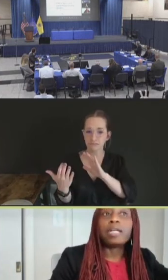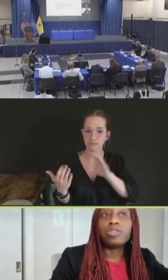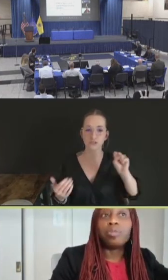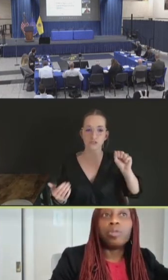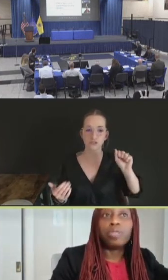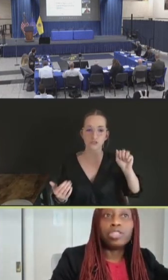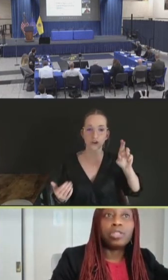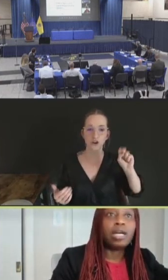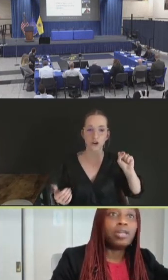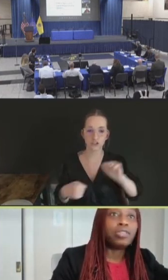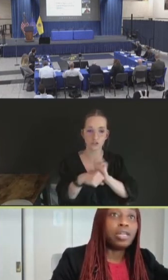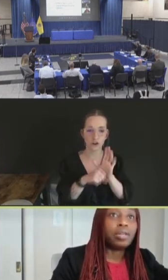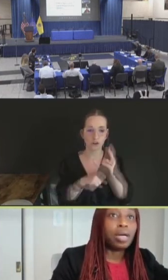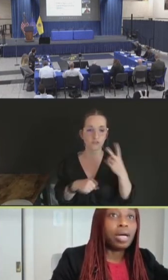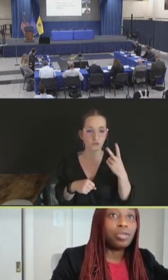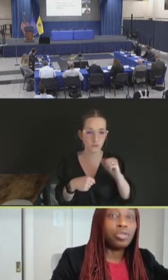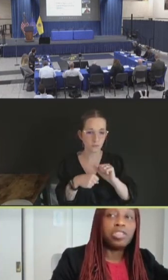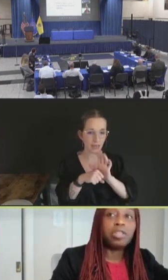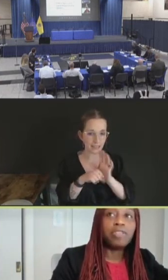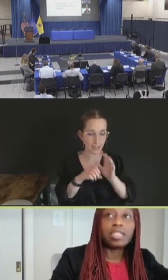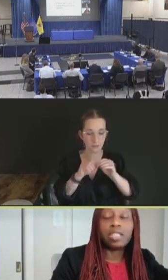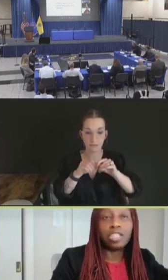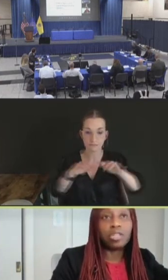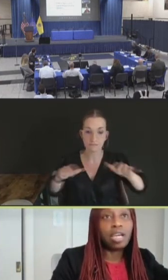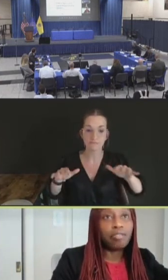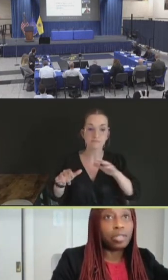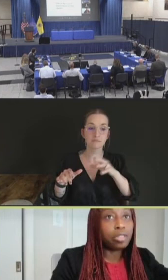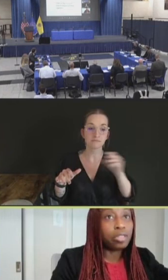impact on the population health and routine vaccination efforts.